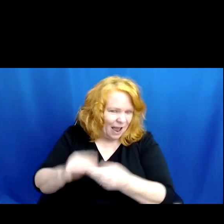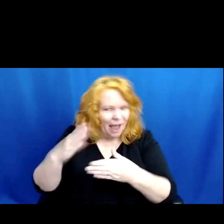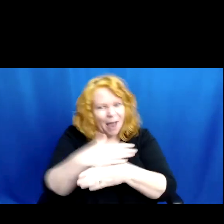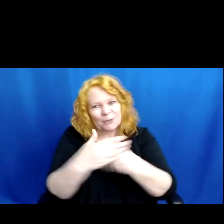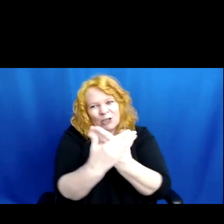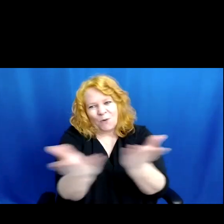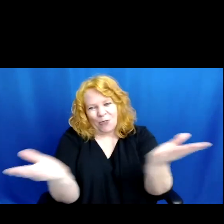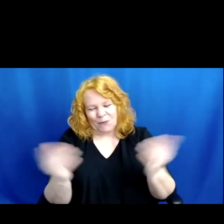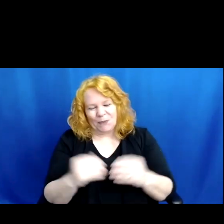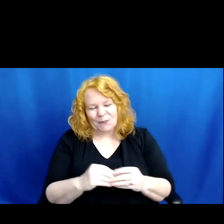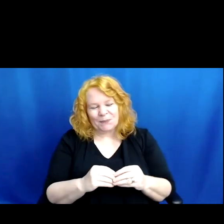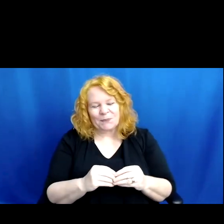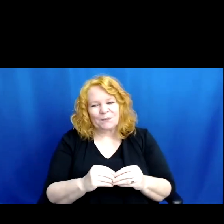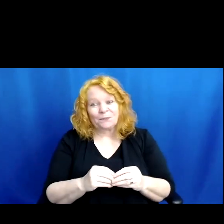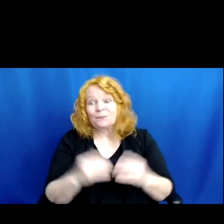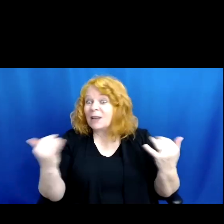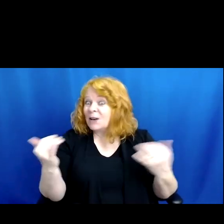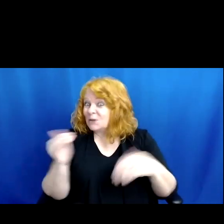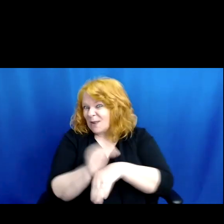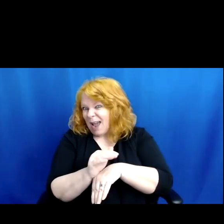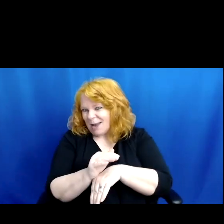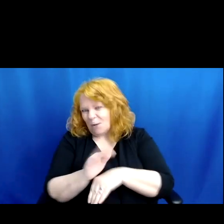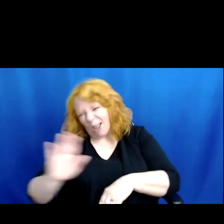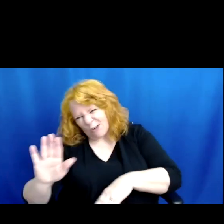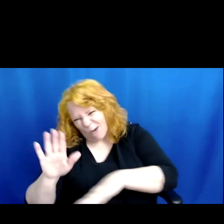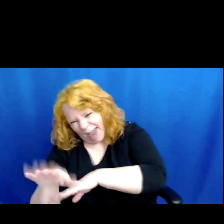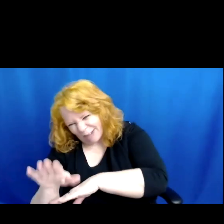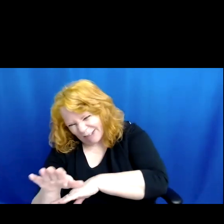Tonight, or your afternoon, it's evening in the United Kingdom.